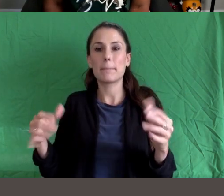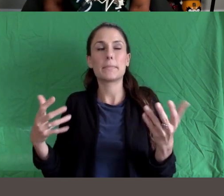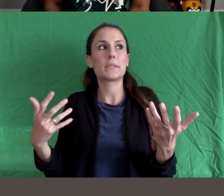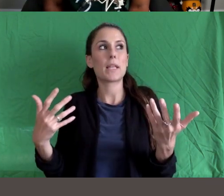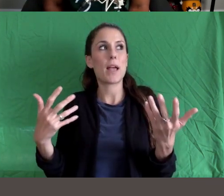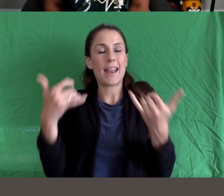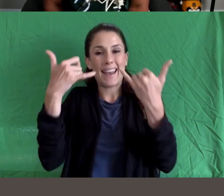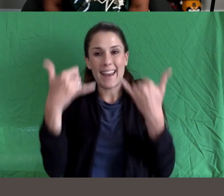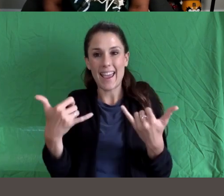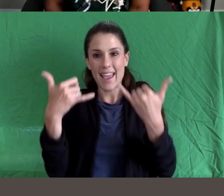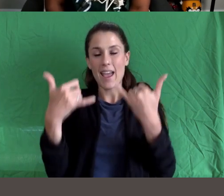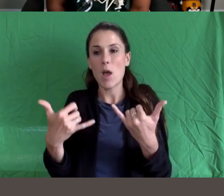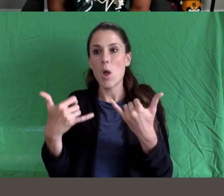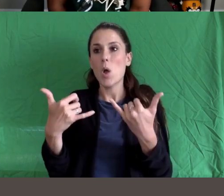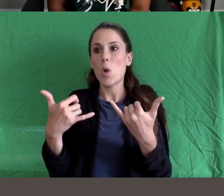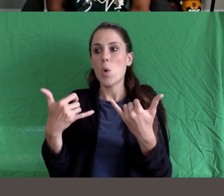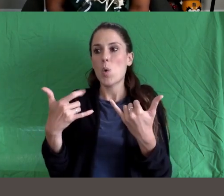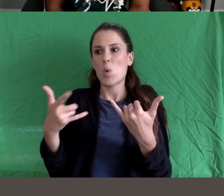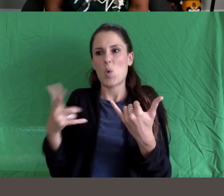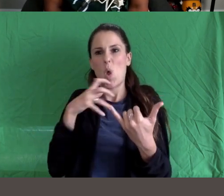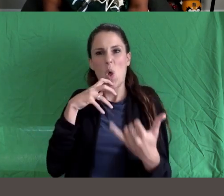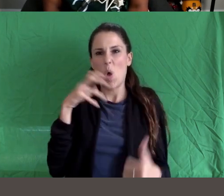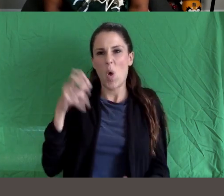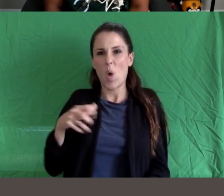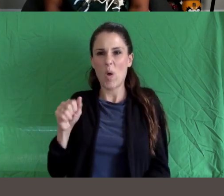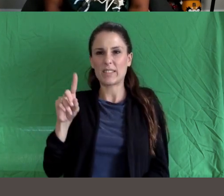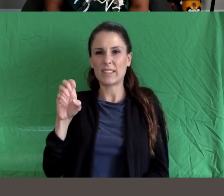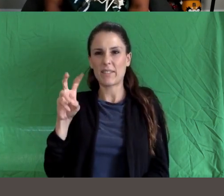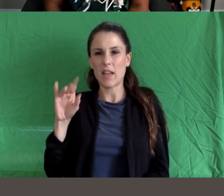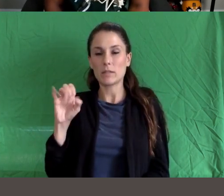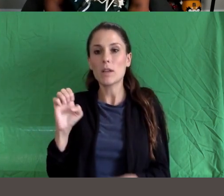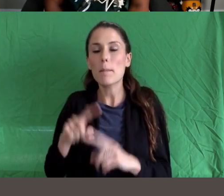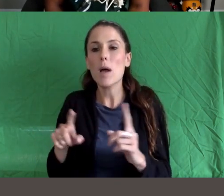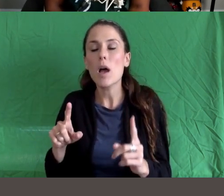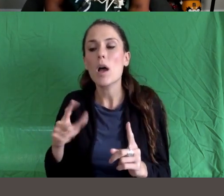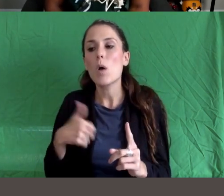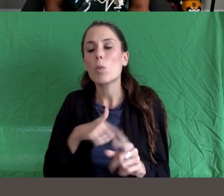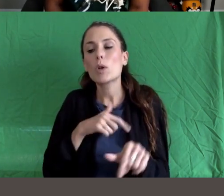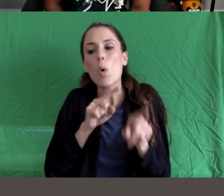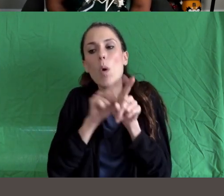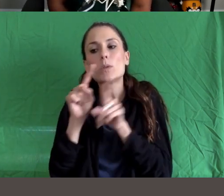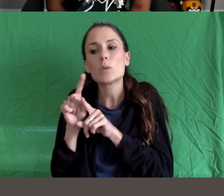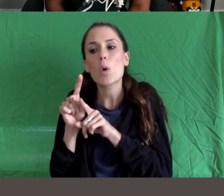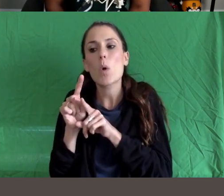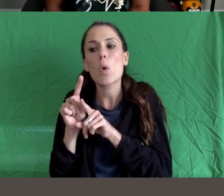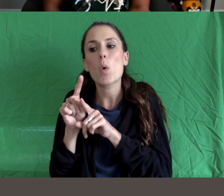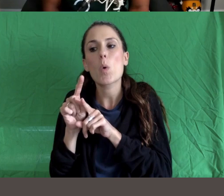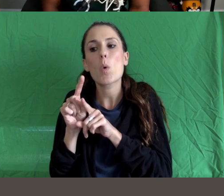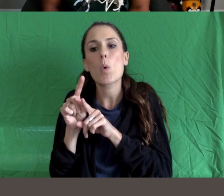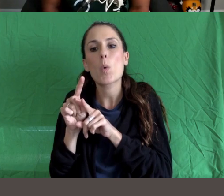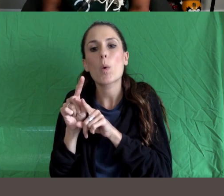that now are seen as archaic devices, but we are also growing into our own where